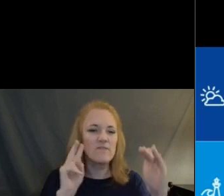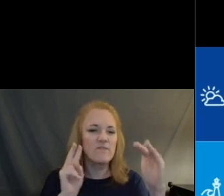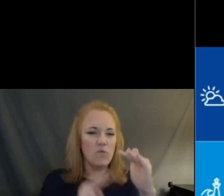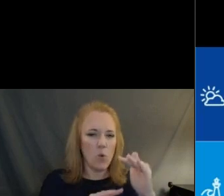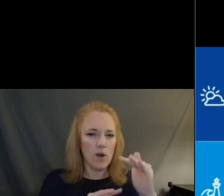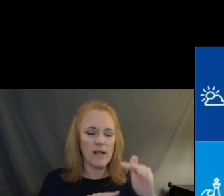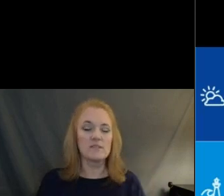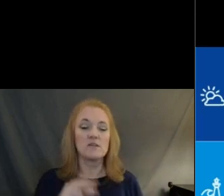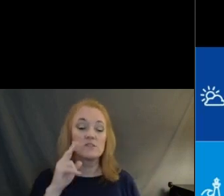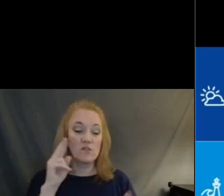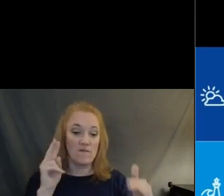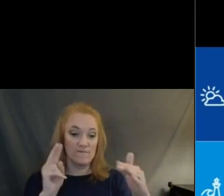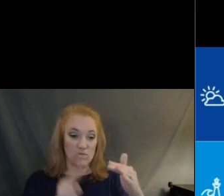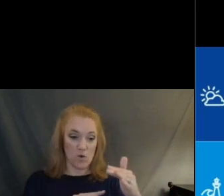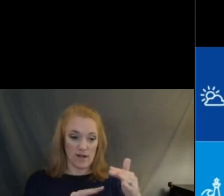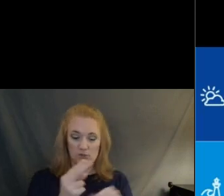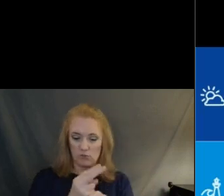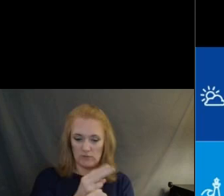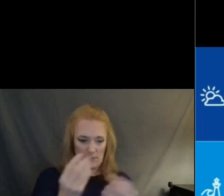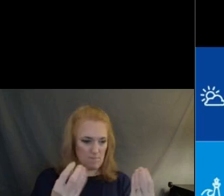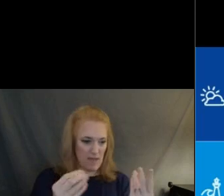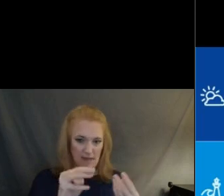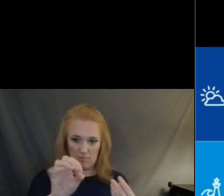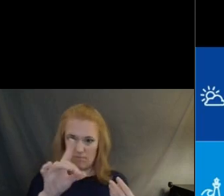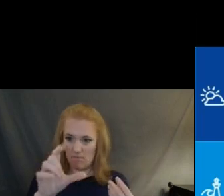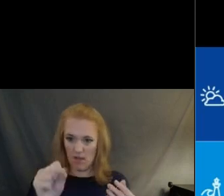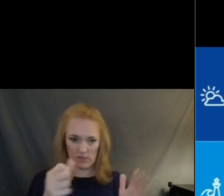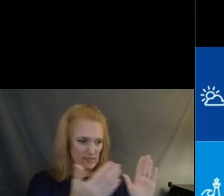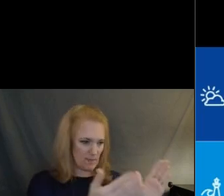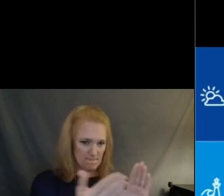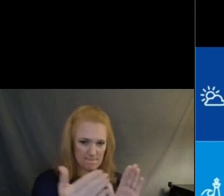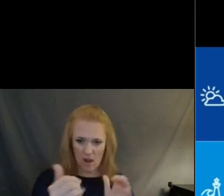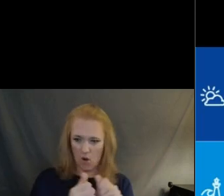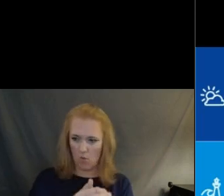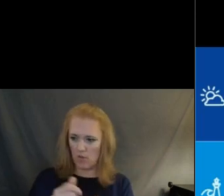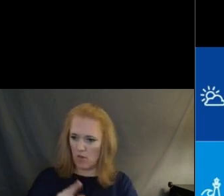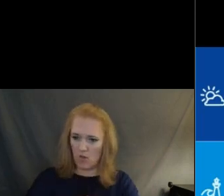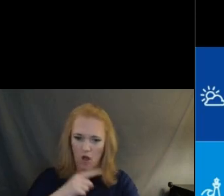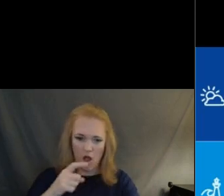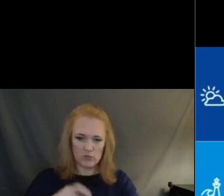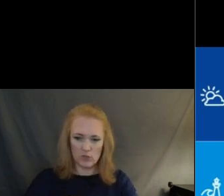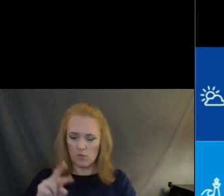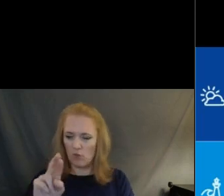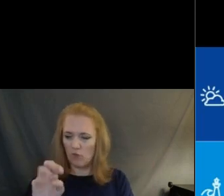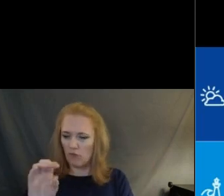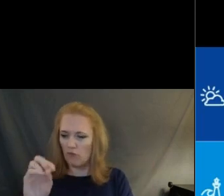Blend of Models compare with long-term records and where might you see temperature records,